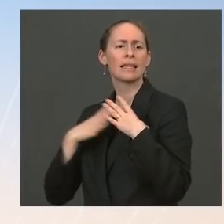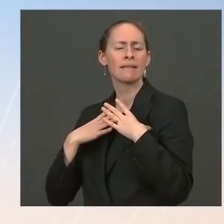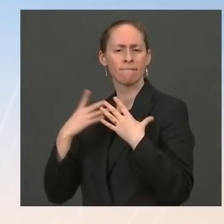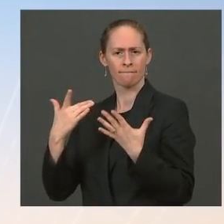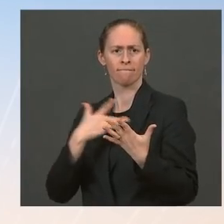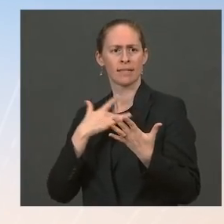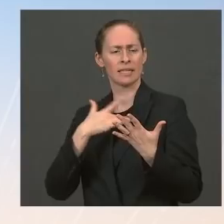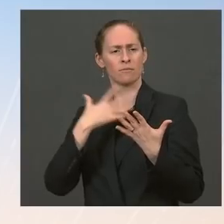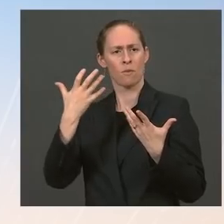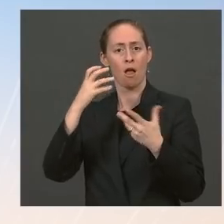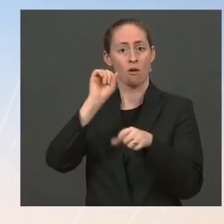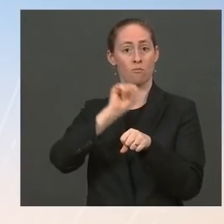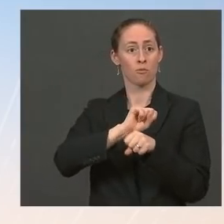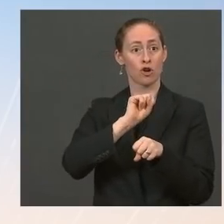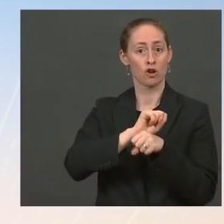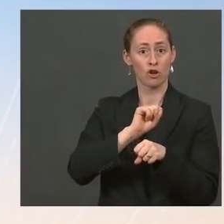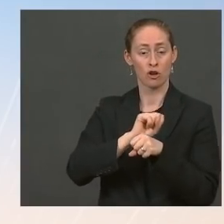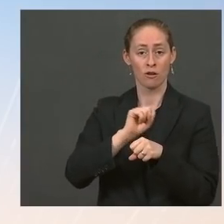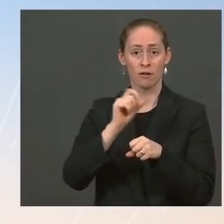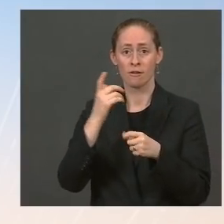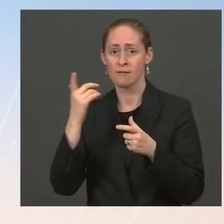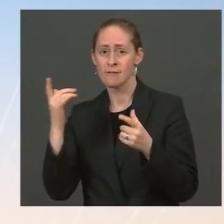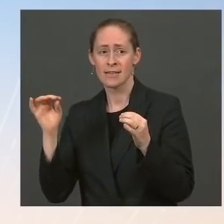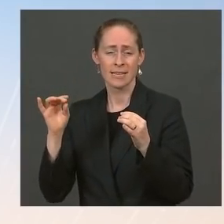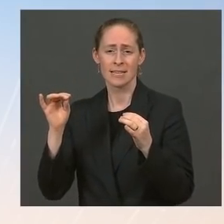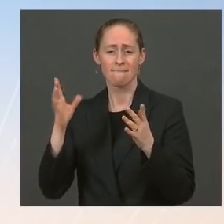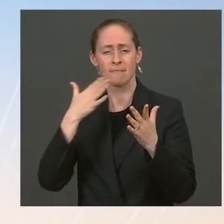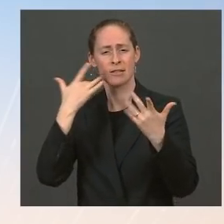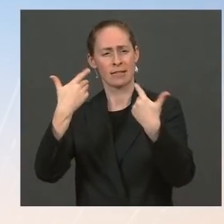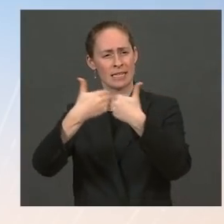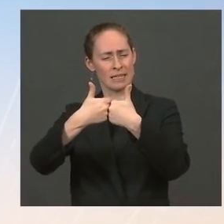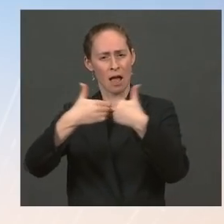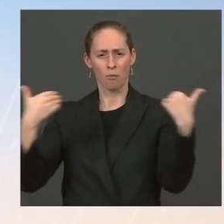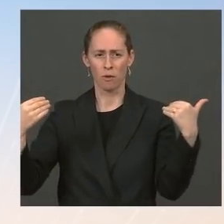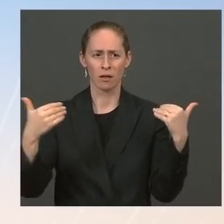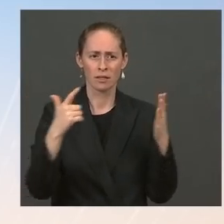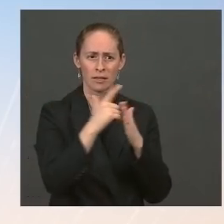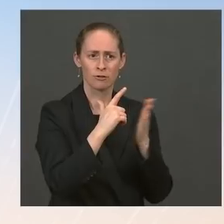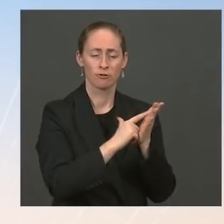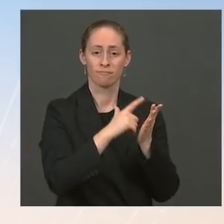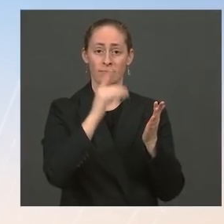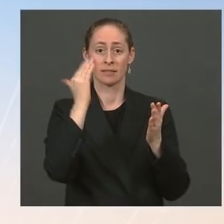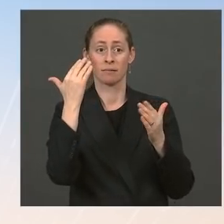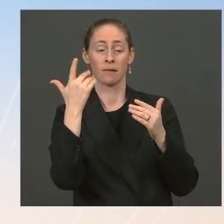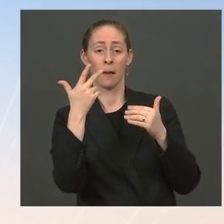leave proposal out of the Build Back Better plan that could have bipartisan support.